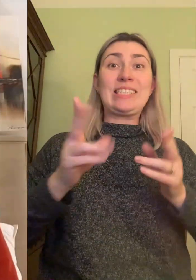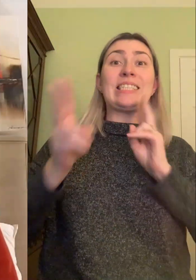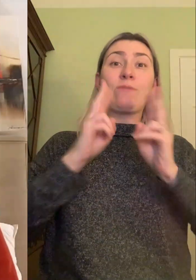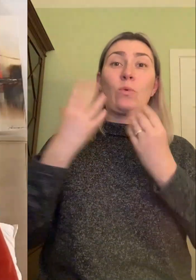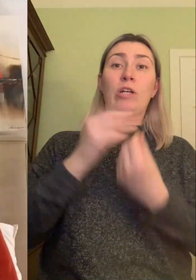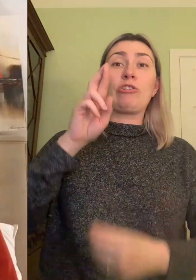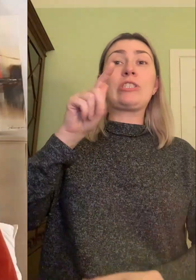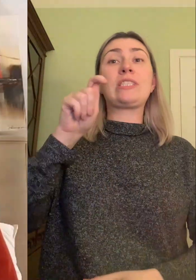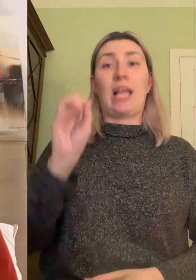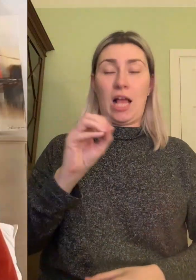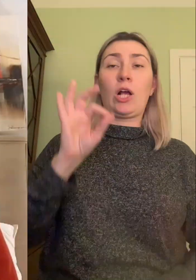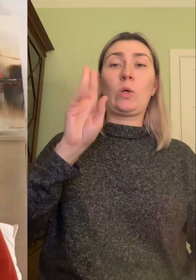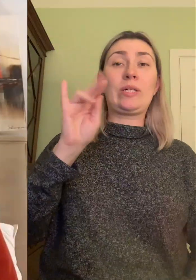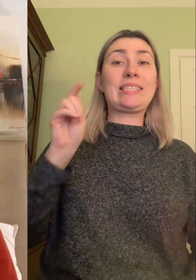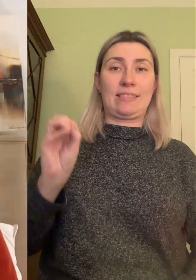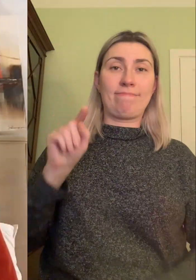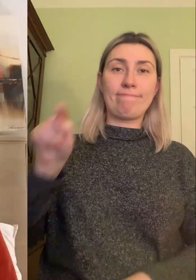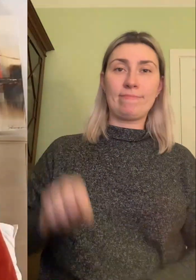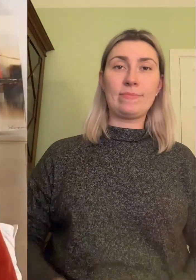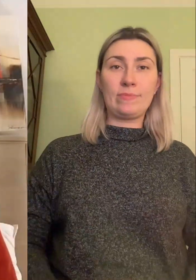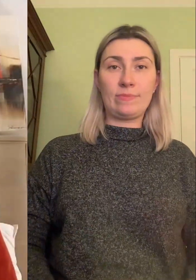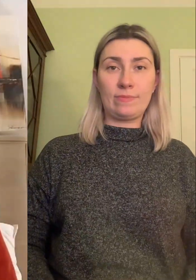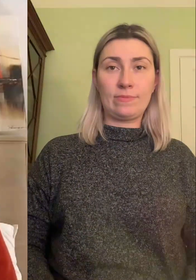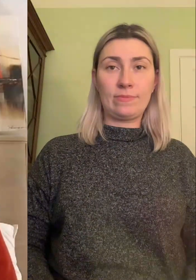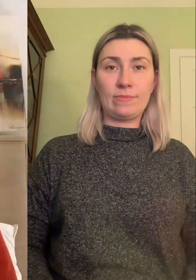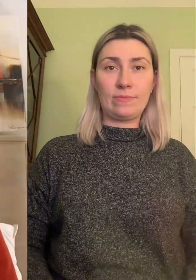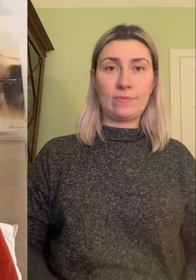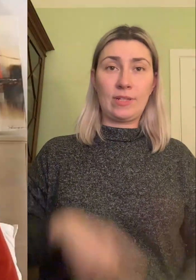Mother's Day is coming up as well, so I did an interview for the RTE Guide.